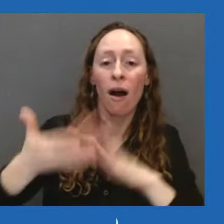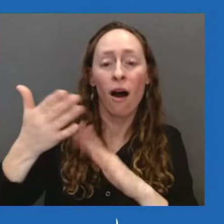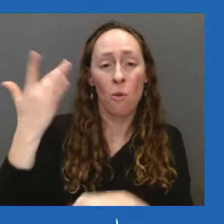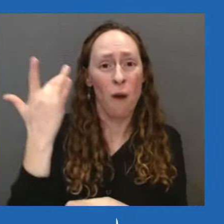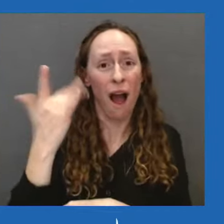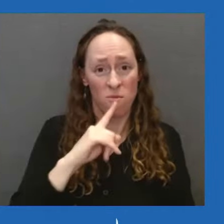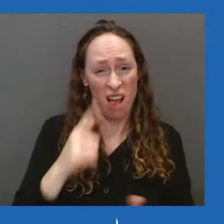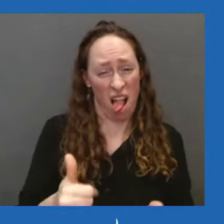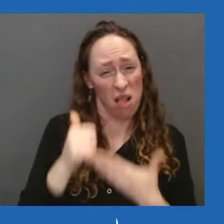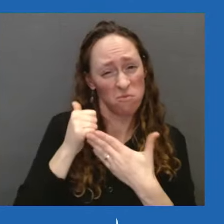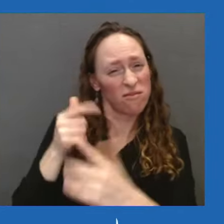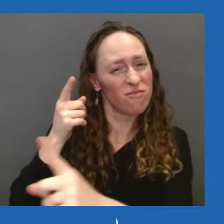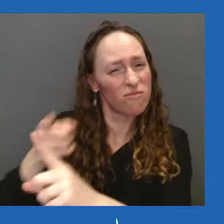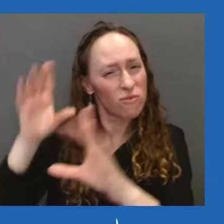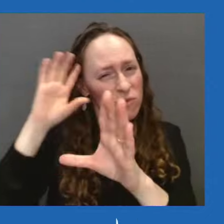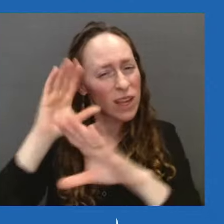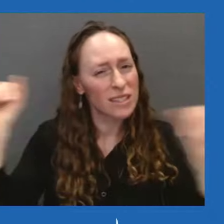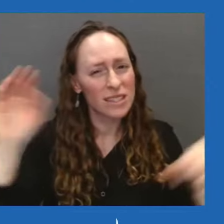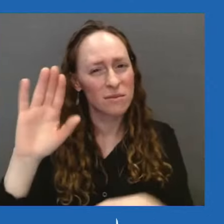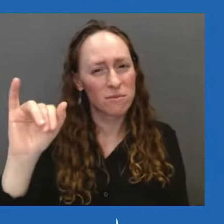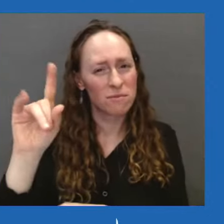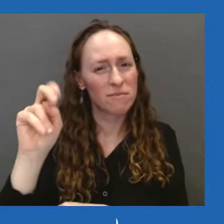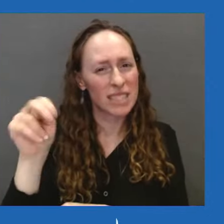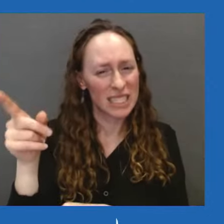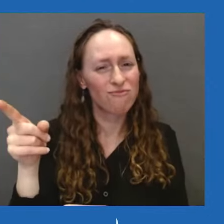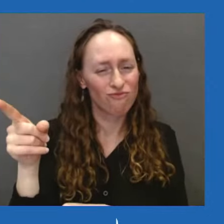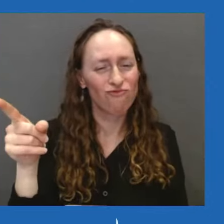I would like to thank CS Wind -- CS Wind's Chairman